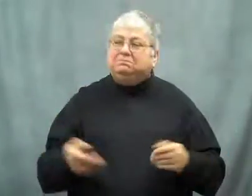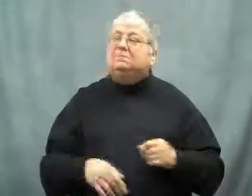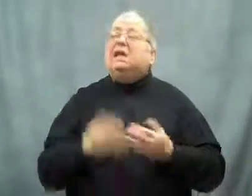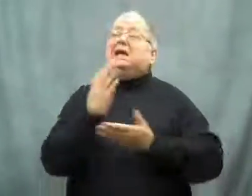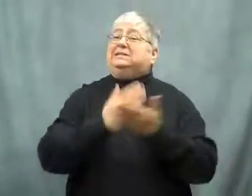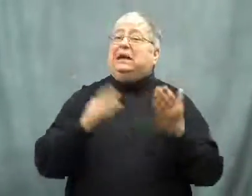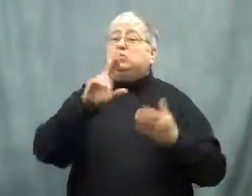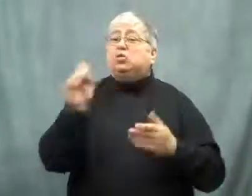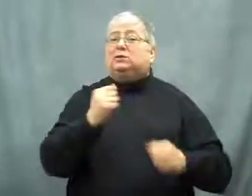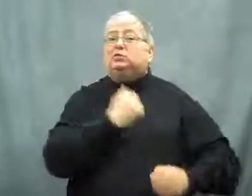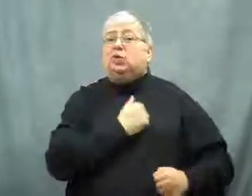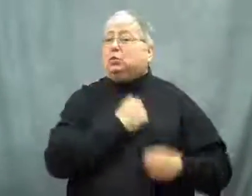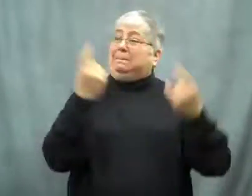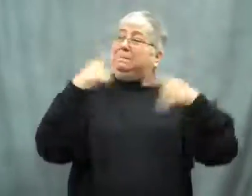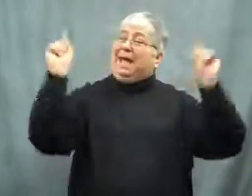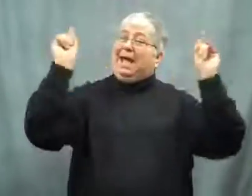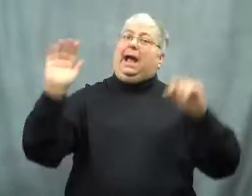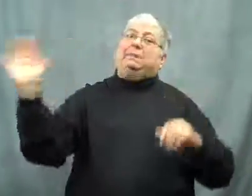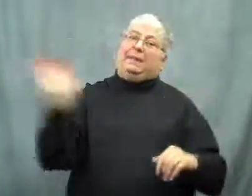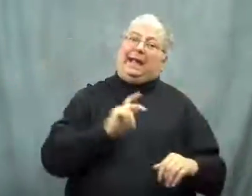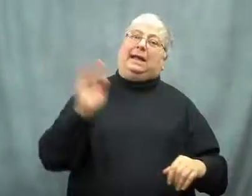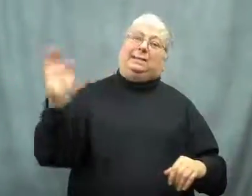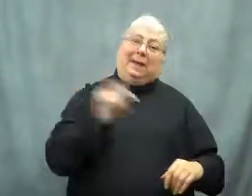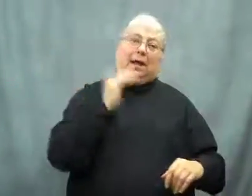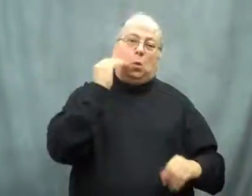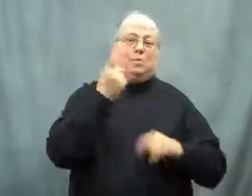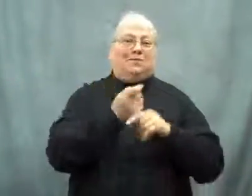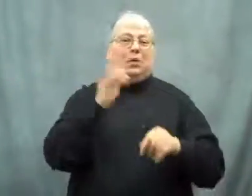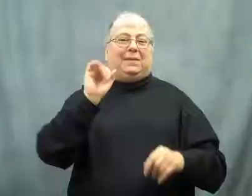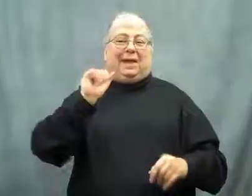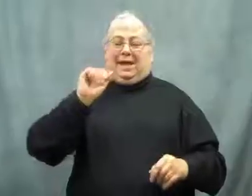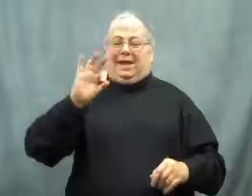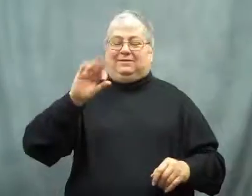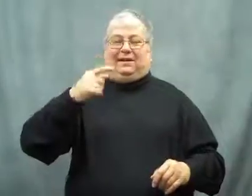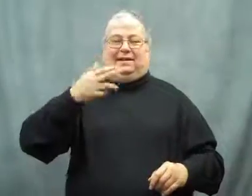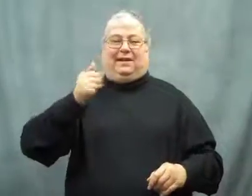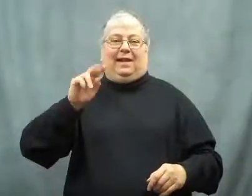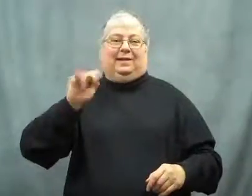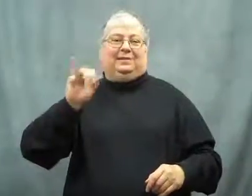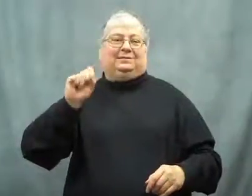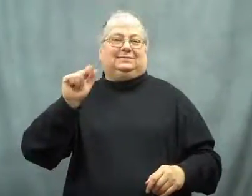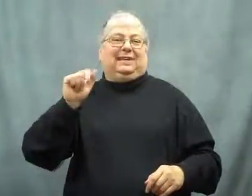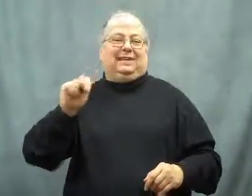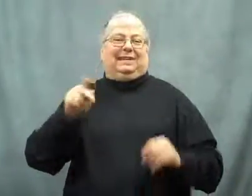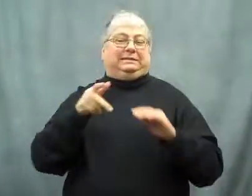Soldiers were finally starting to come home from Afghanistan.